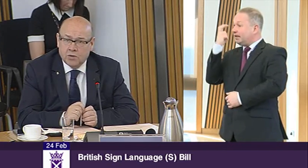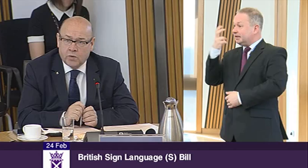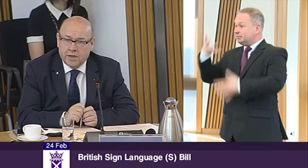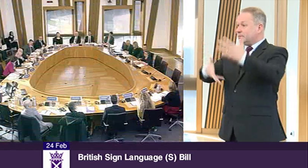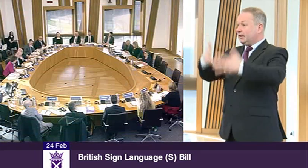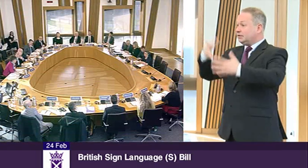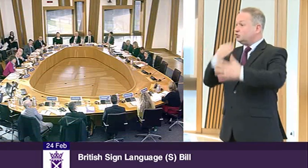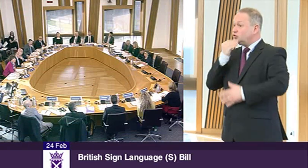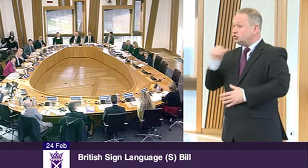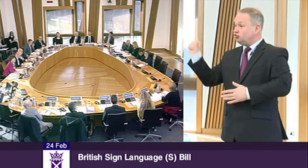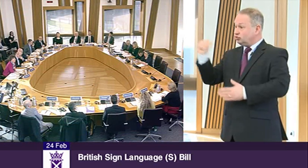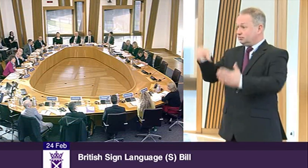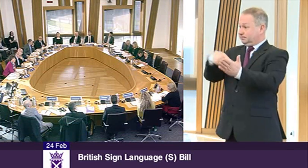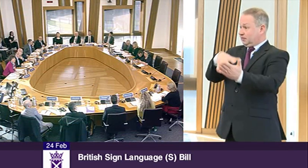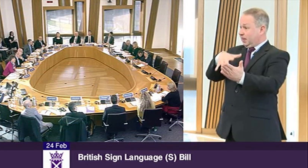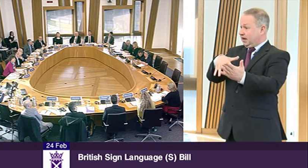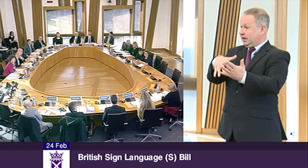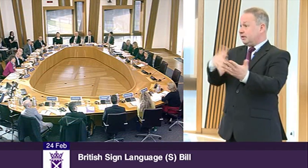If so, in what way?